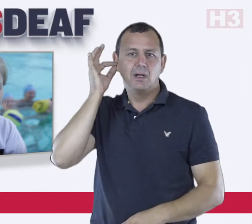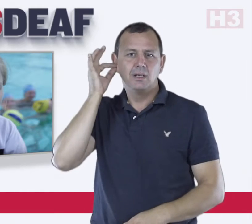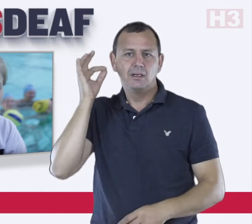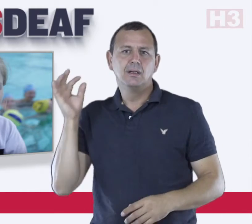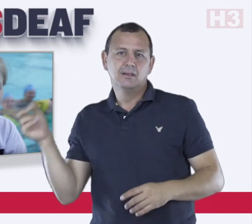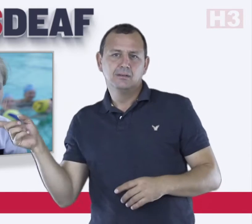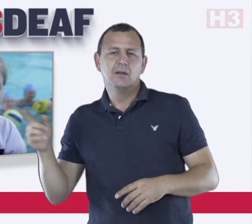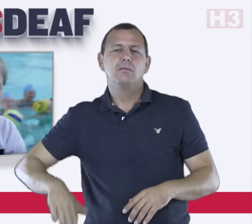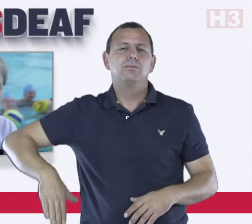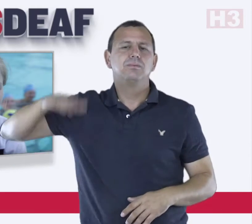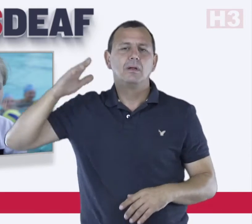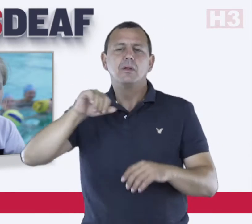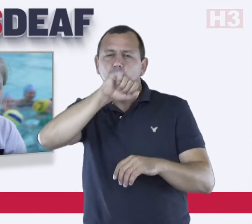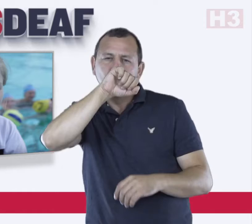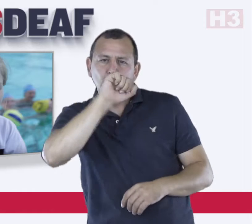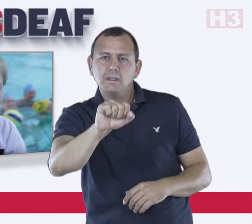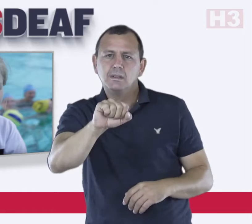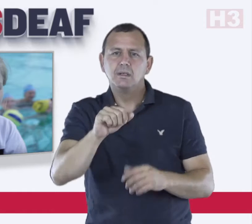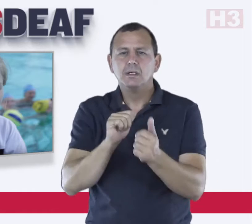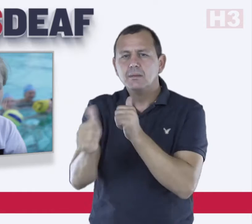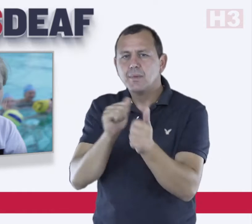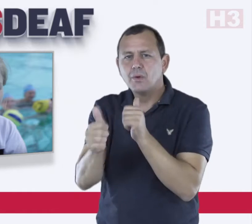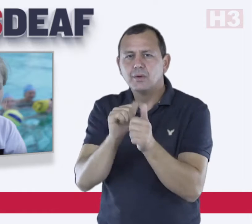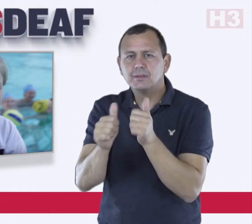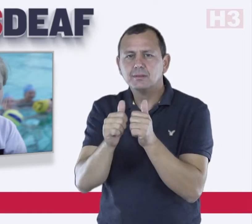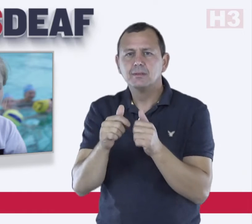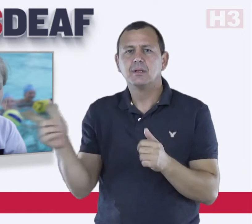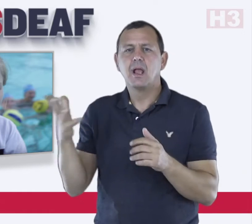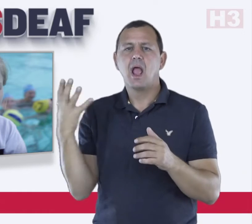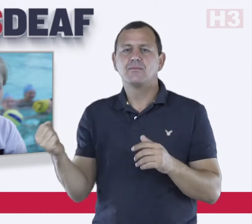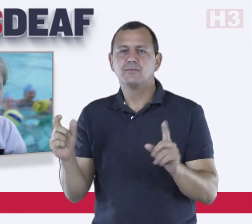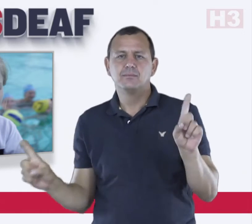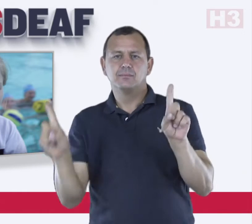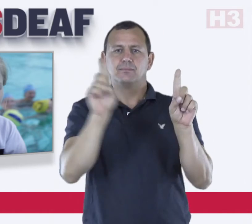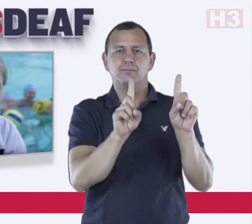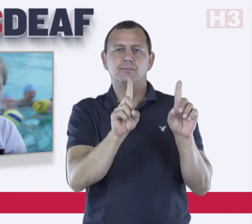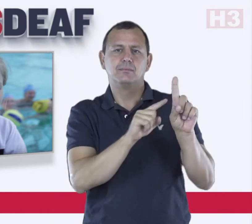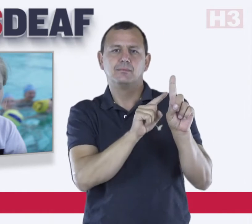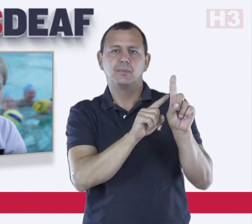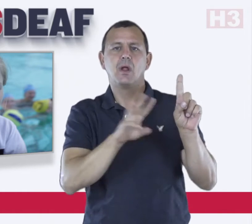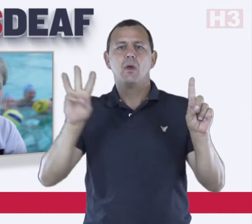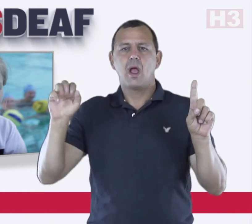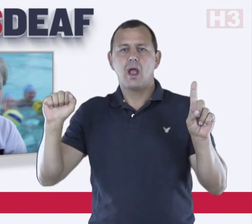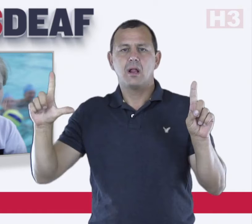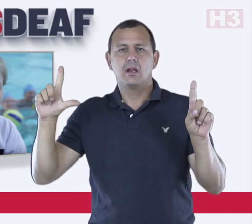She grew up loving sports and had Wally